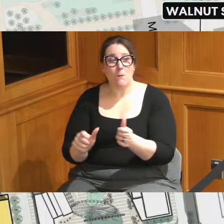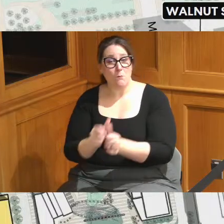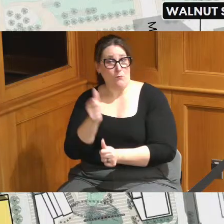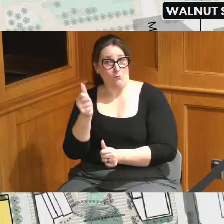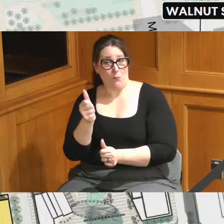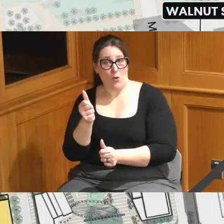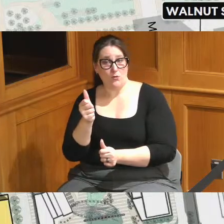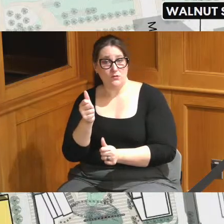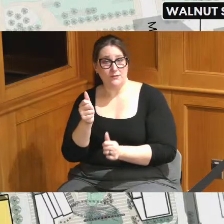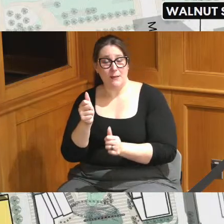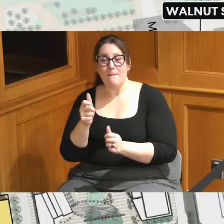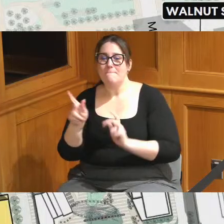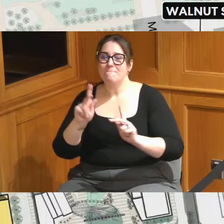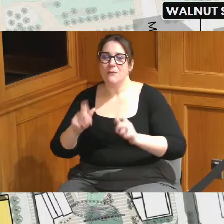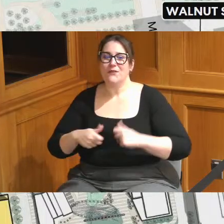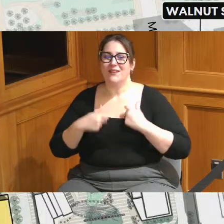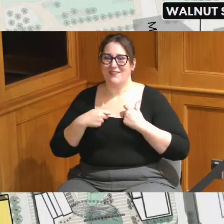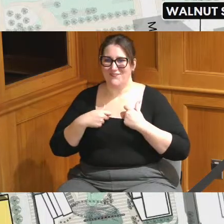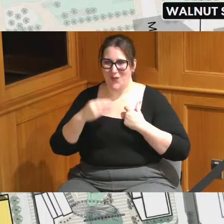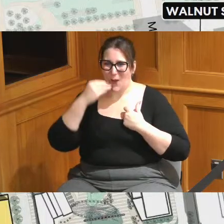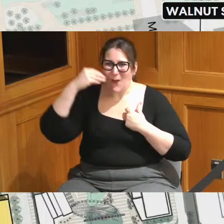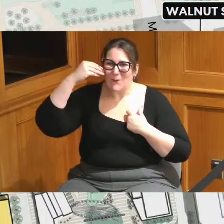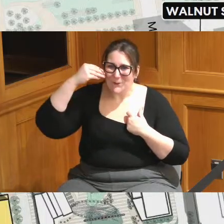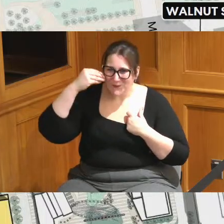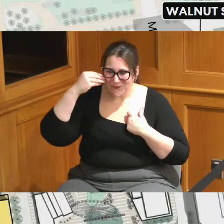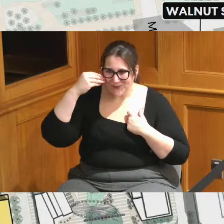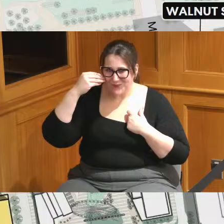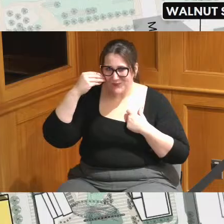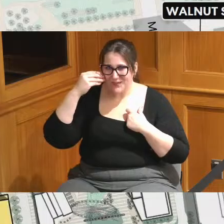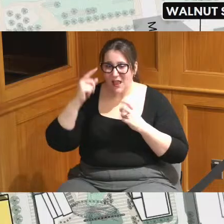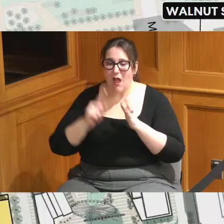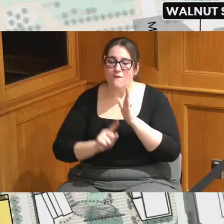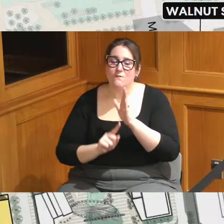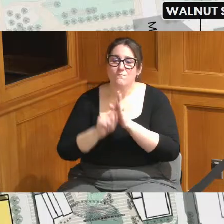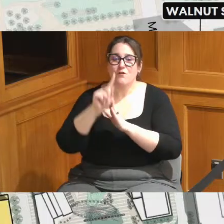a place to live, a place to call home. It's vertical development. We'll describe some of